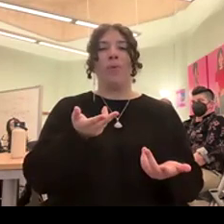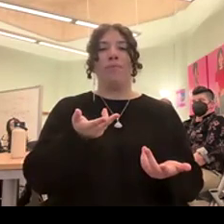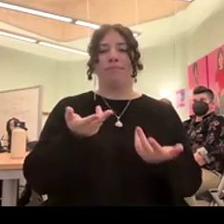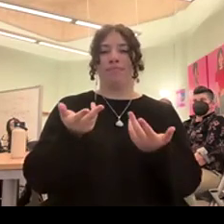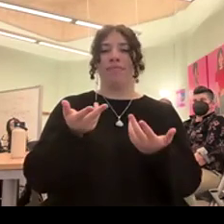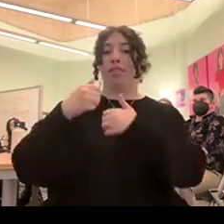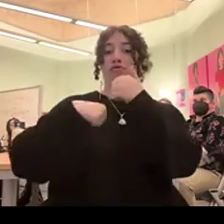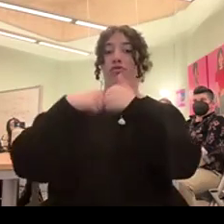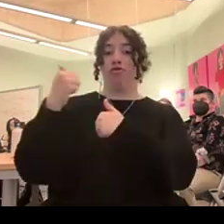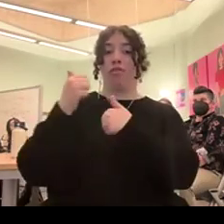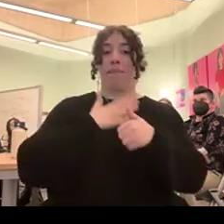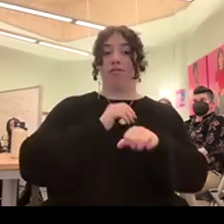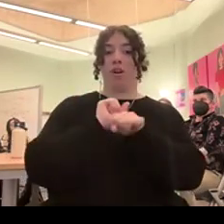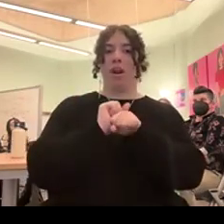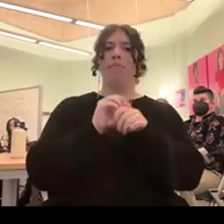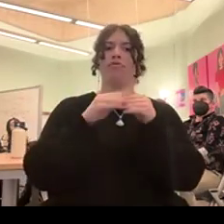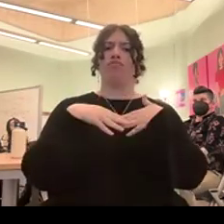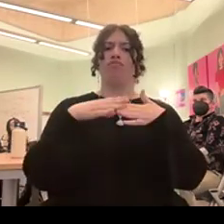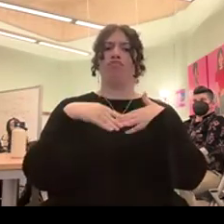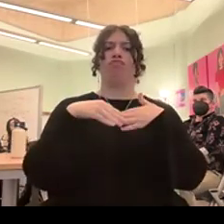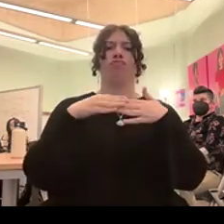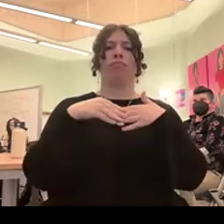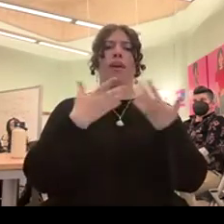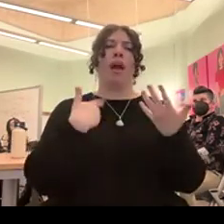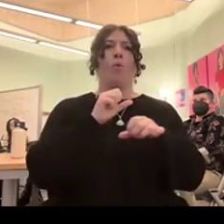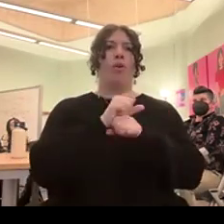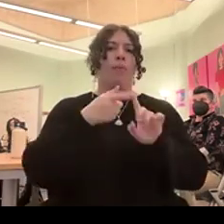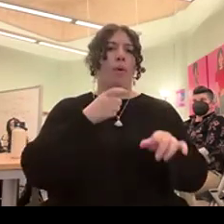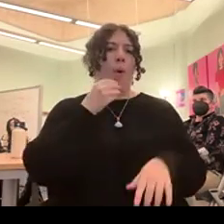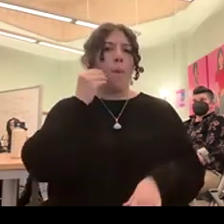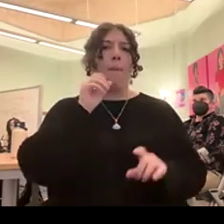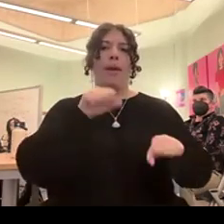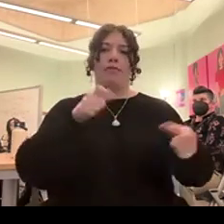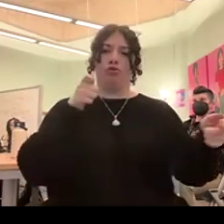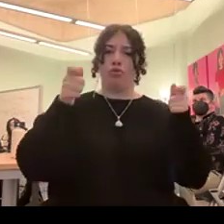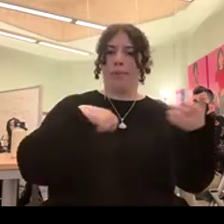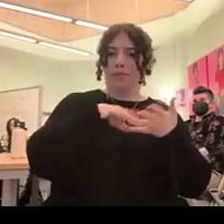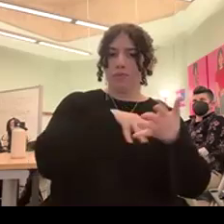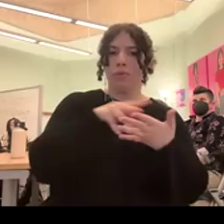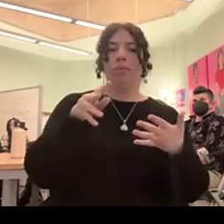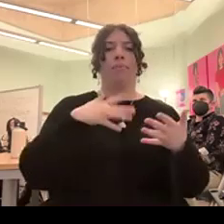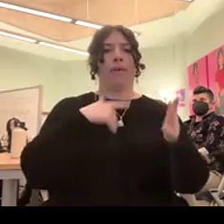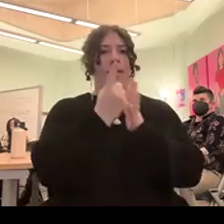on one hand, the structure of my job itself is very flexible, like I work mostly from home. I'm